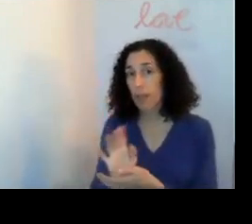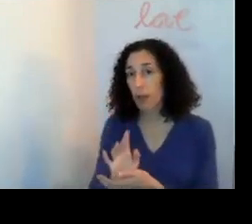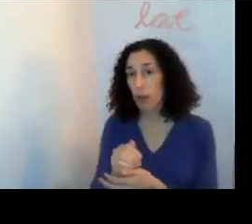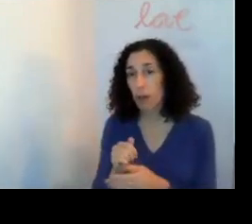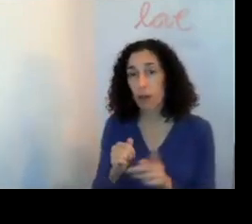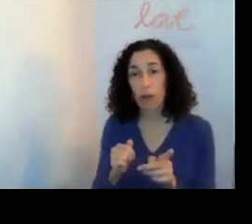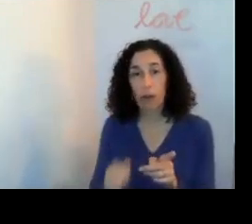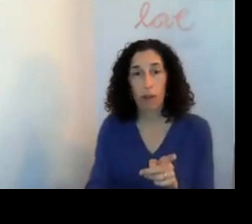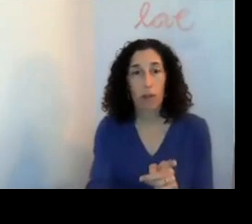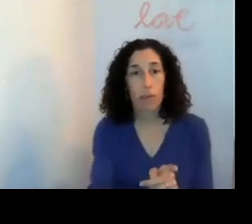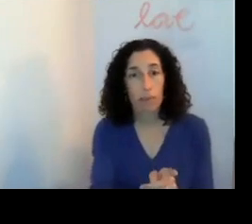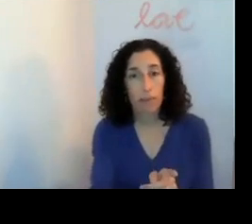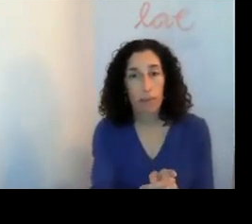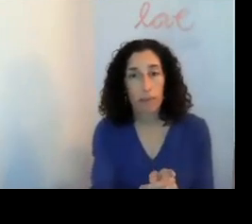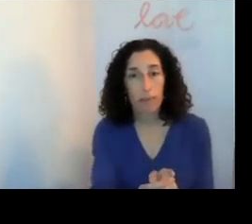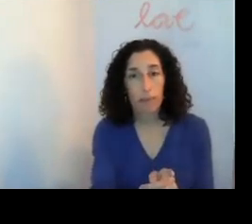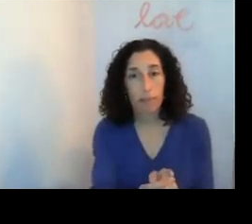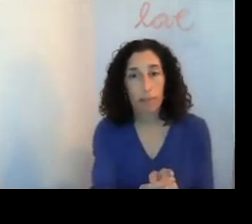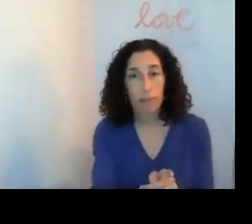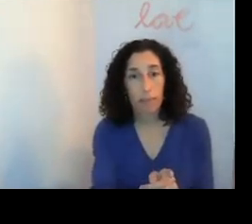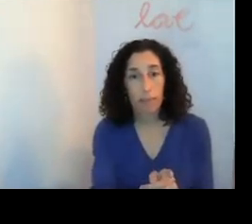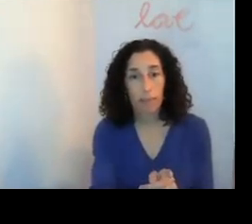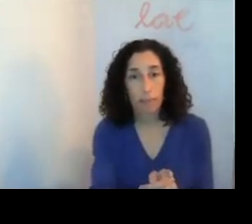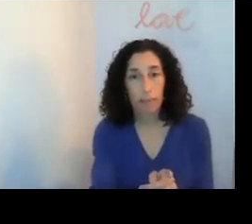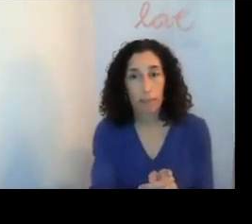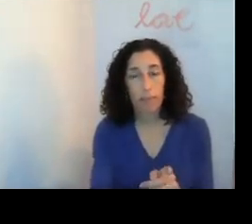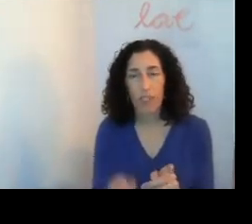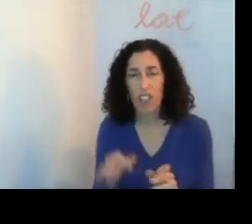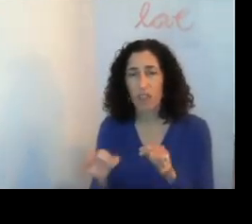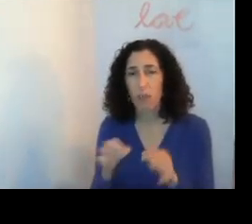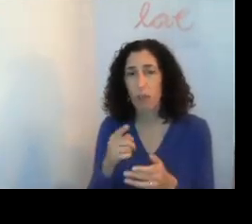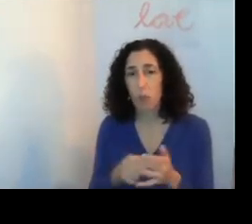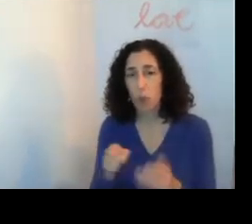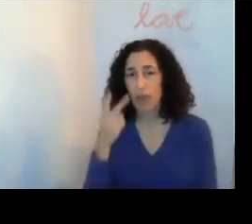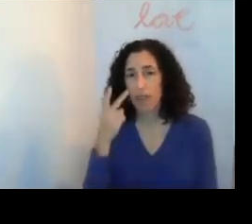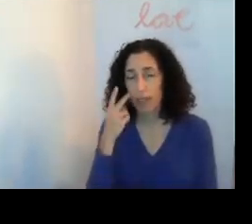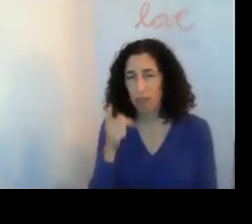up from the bottom of the frame to begin flipping through the pages. The four tree glyphs from